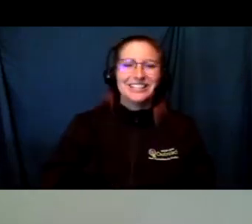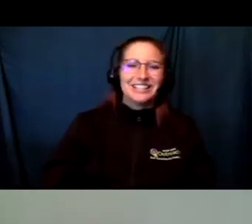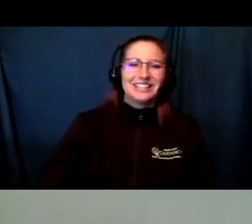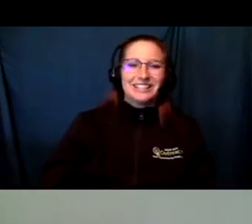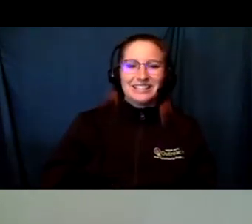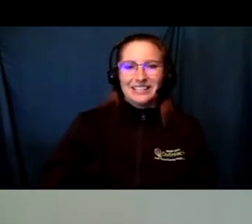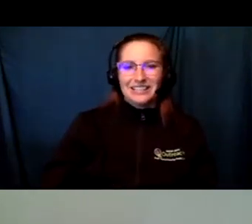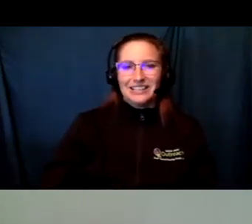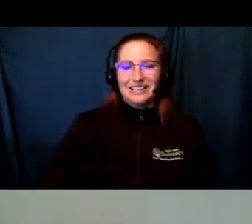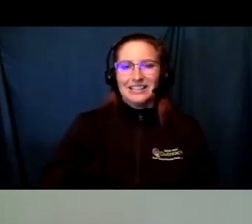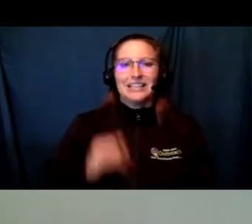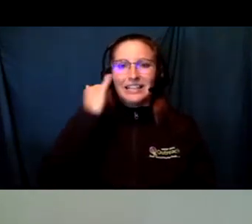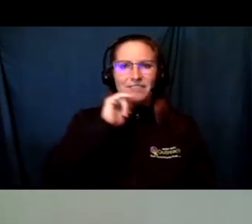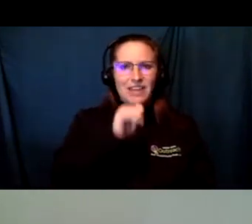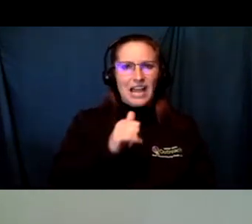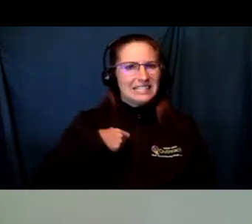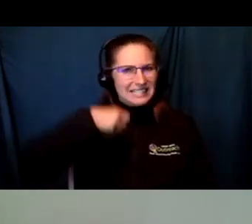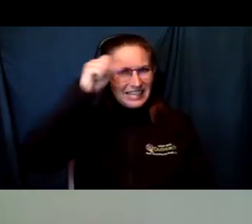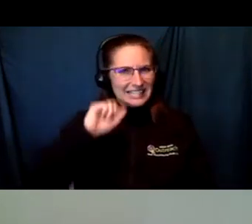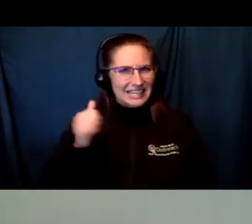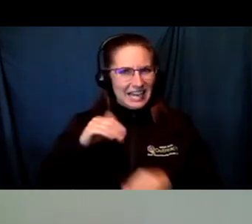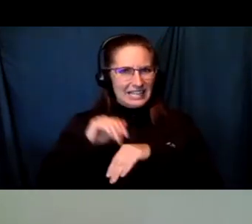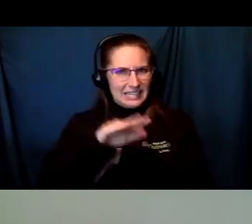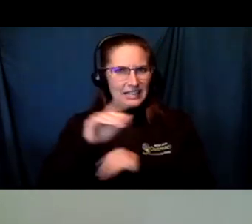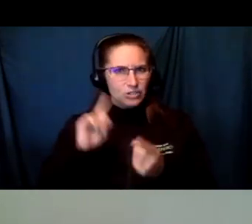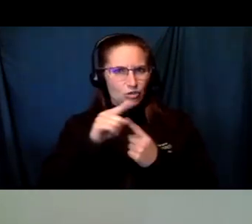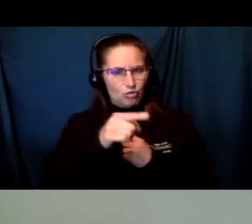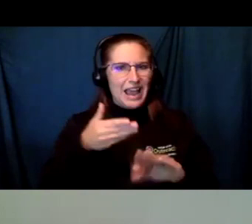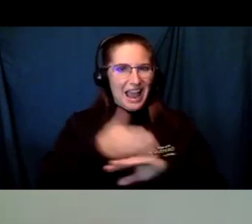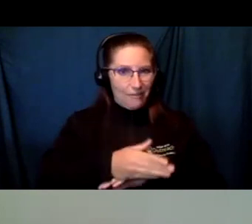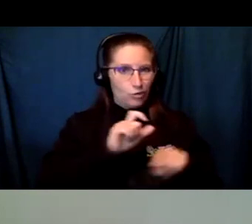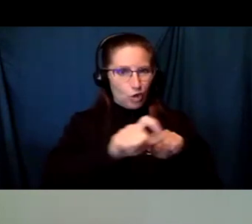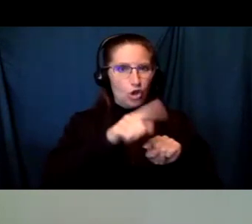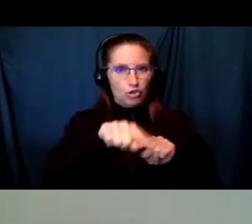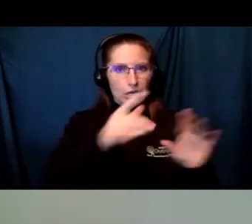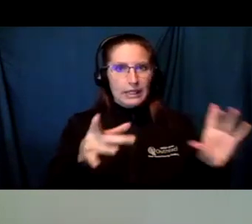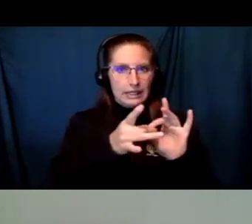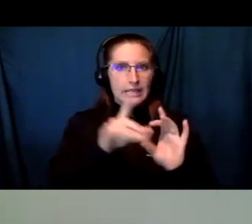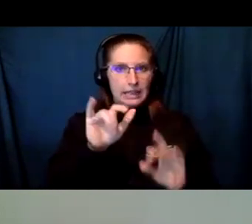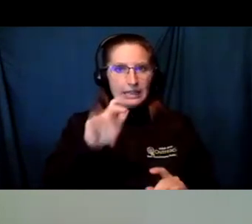If not Stacie can I get it to you after the call and you could link it like you are the Vimeo link?